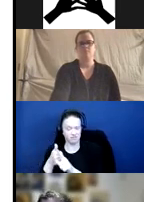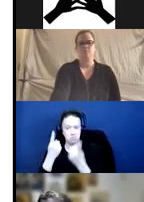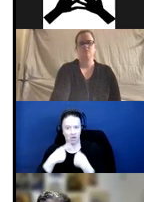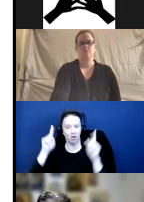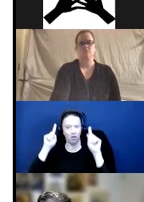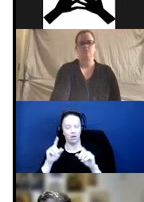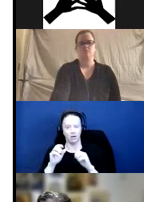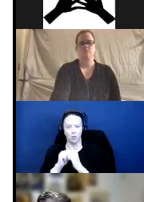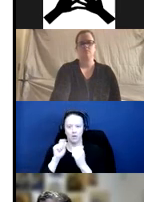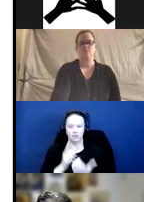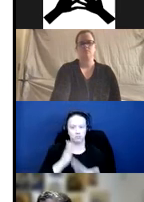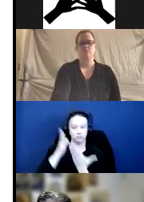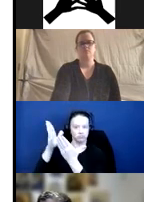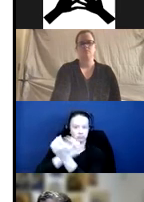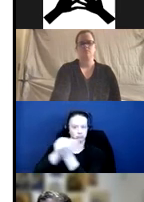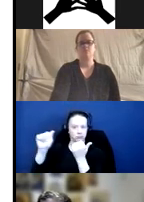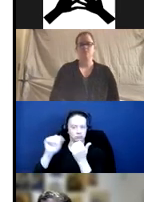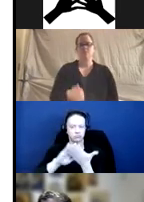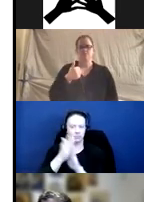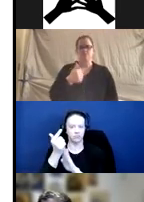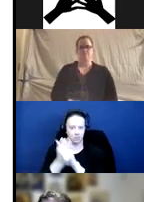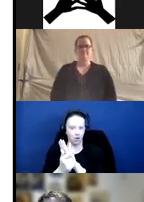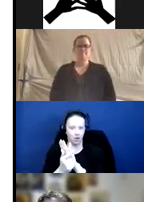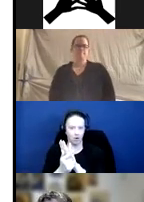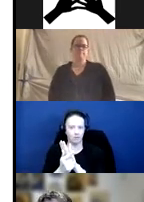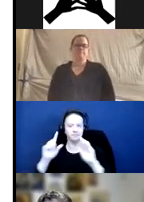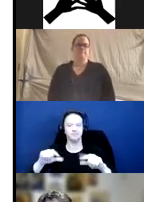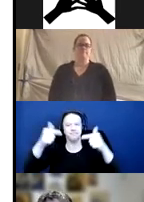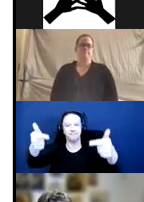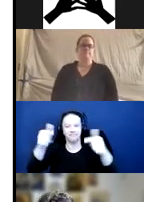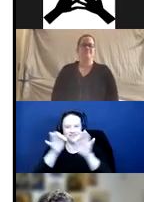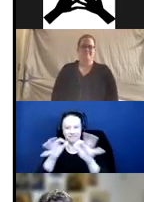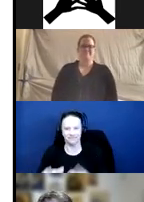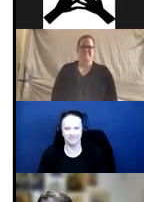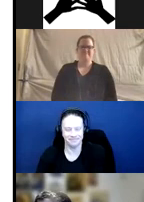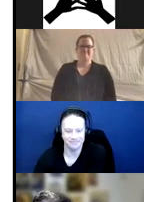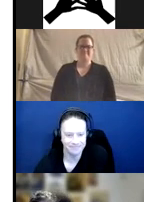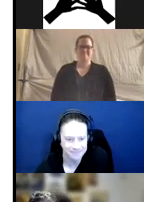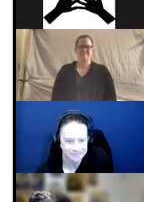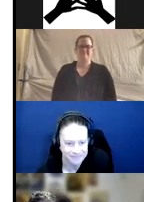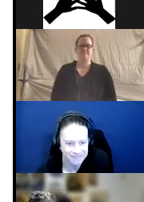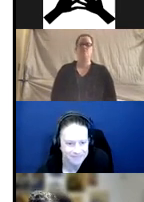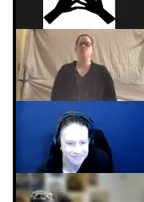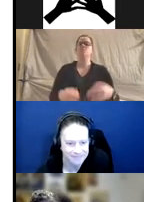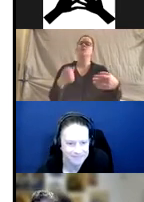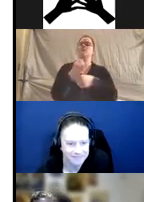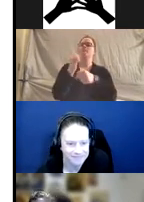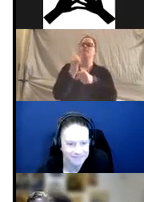with making concepts into legislative bills